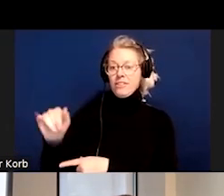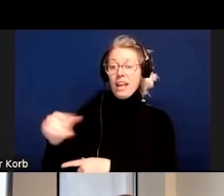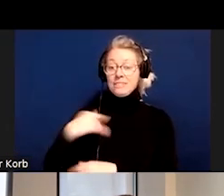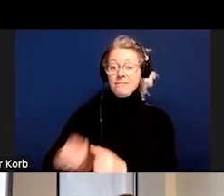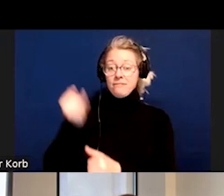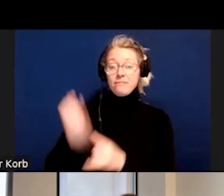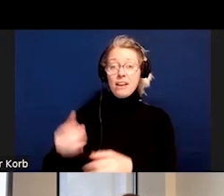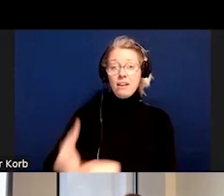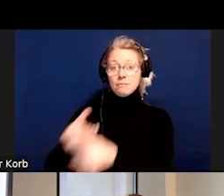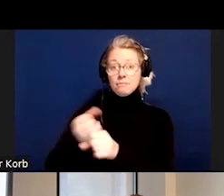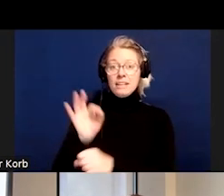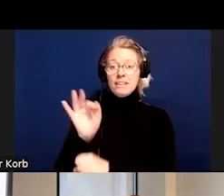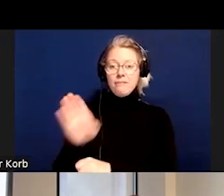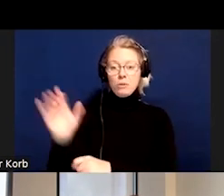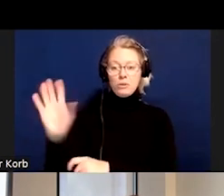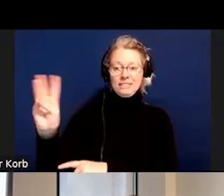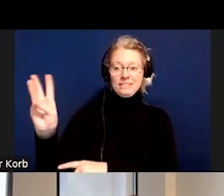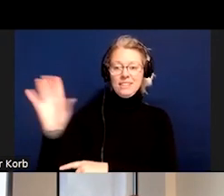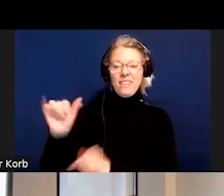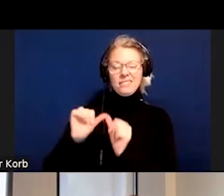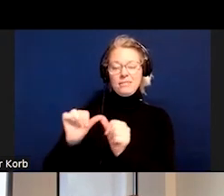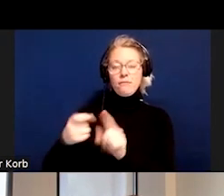2022 program.